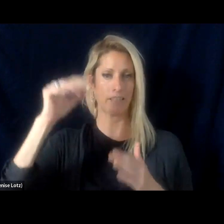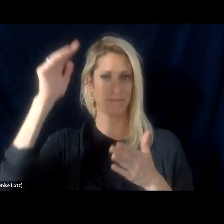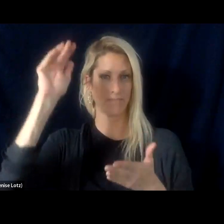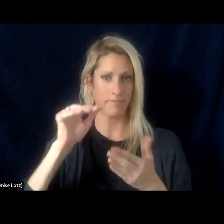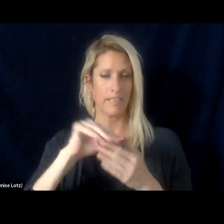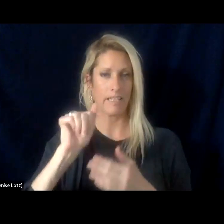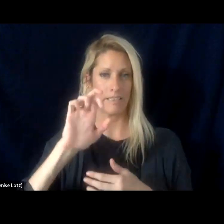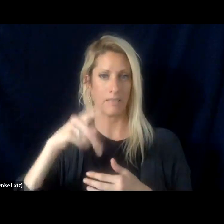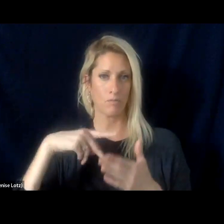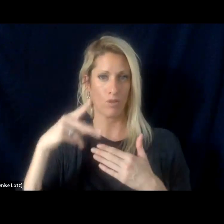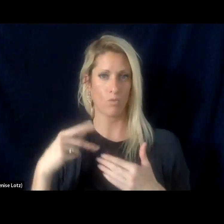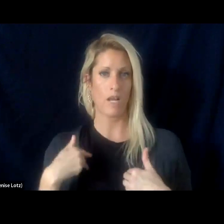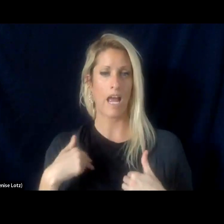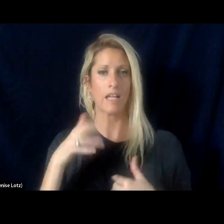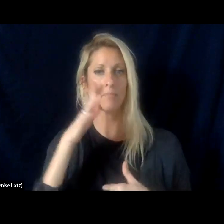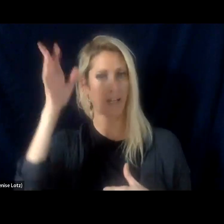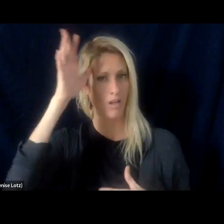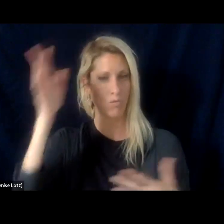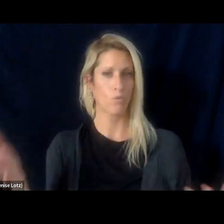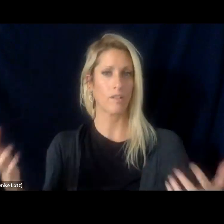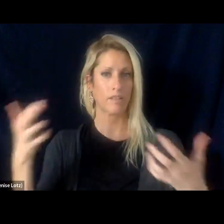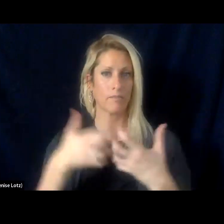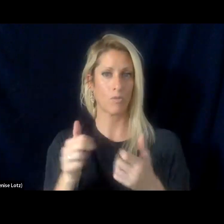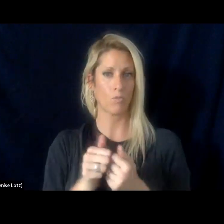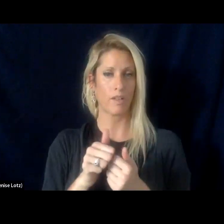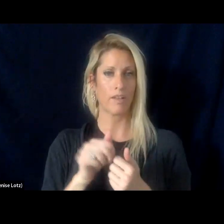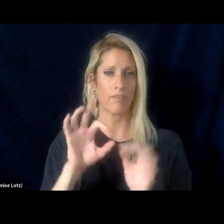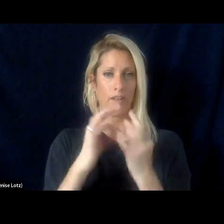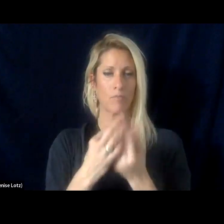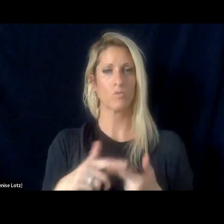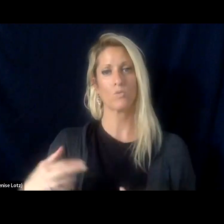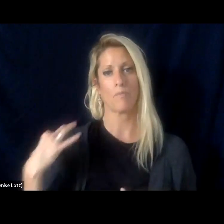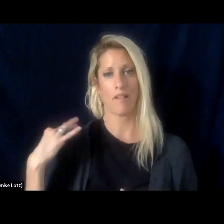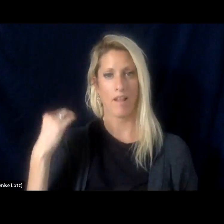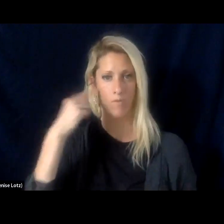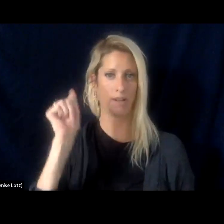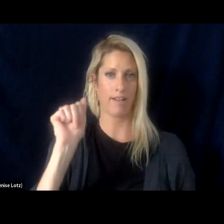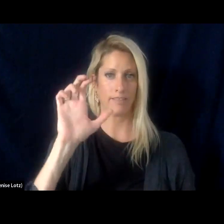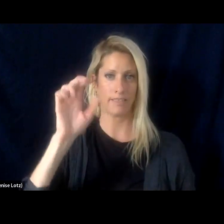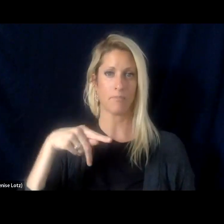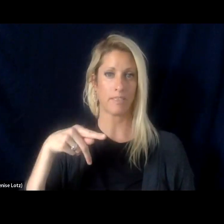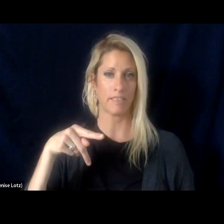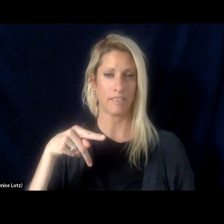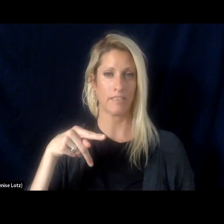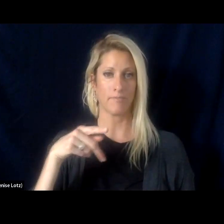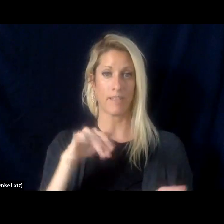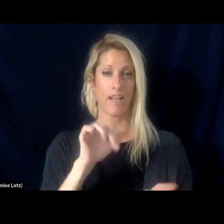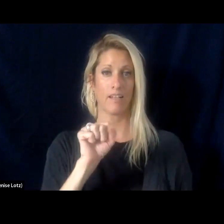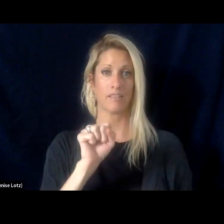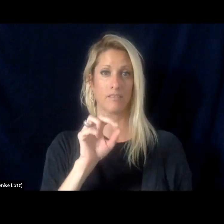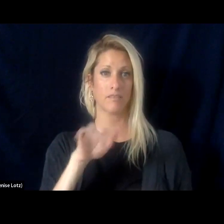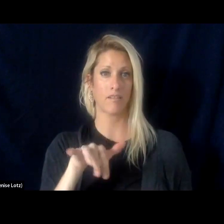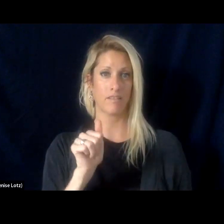we held parent engagement sessions to help families apply for ACP. As Sonia mentioned,